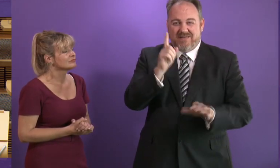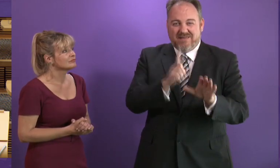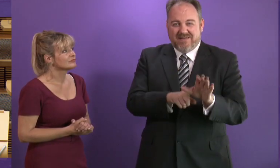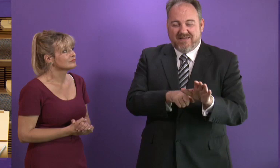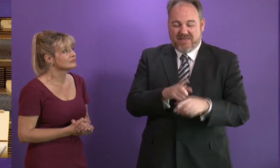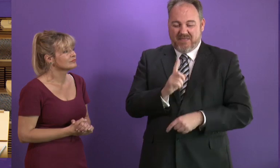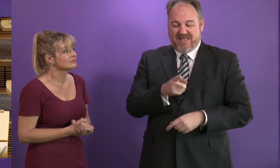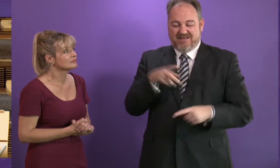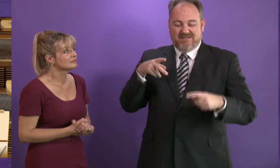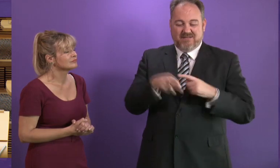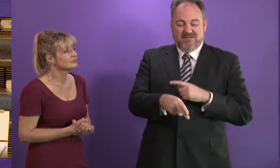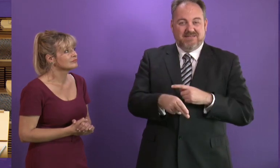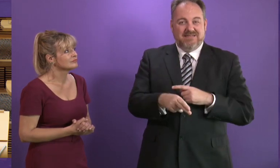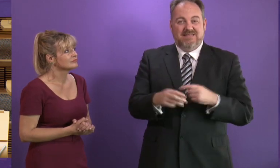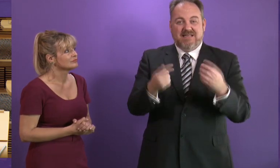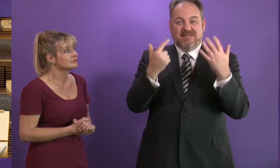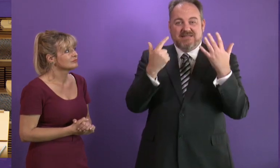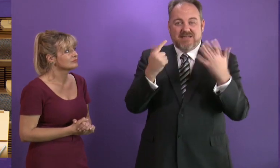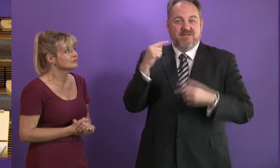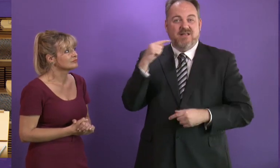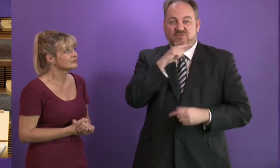for each Scottish student every year.